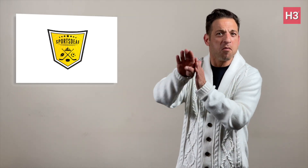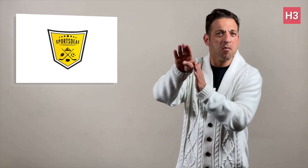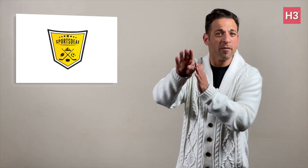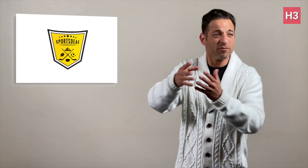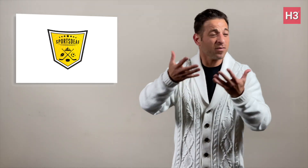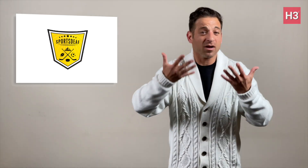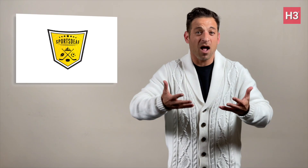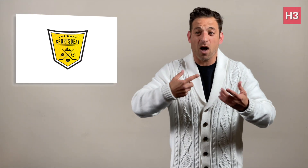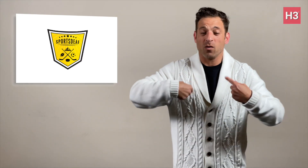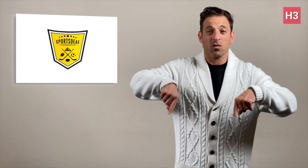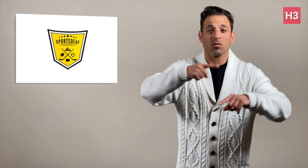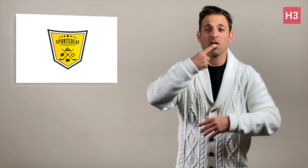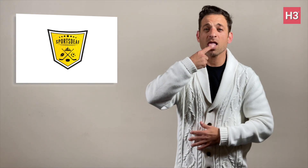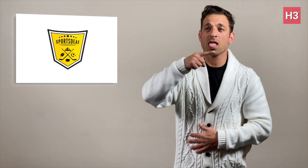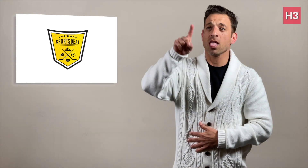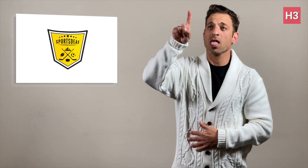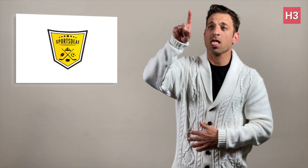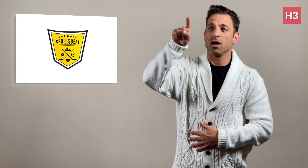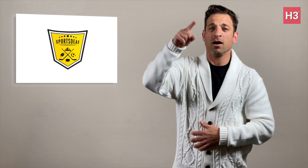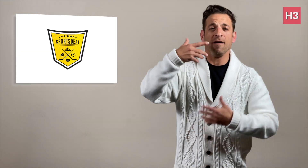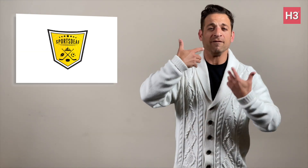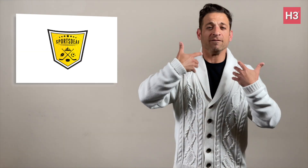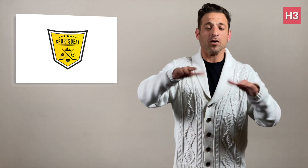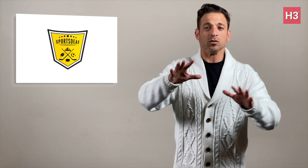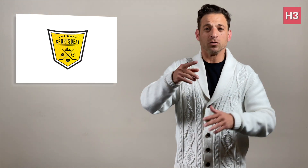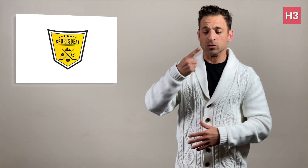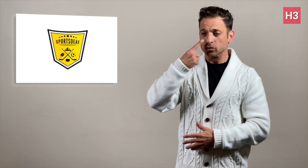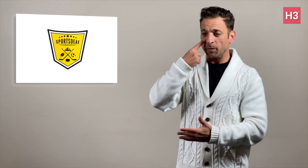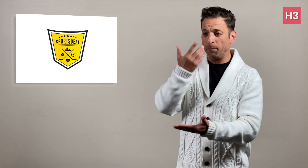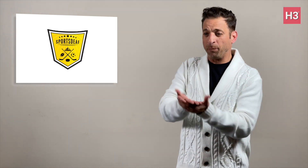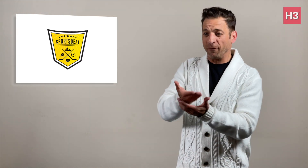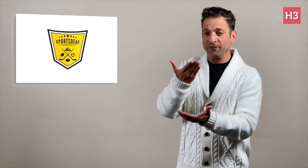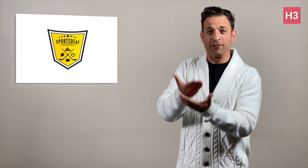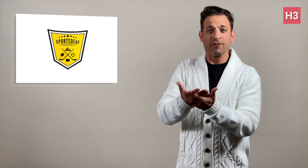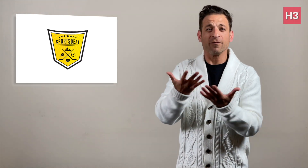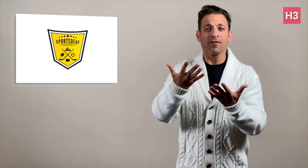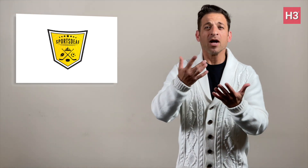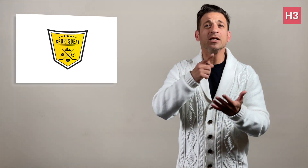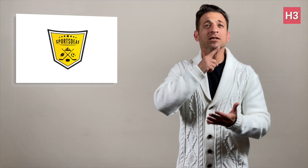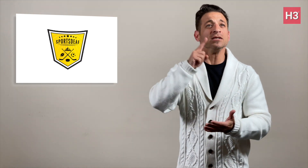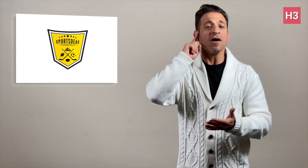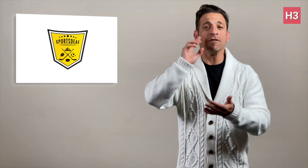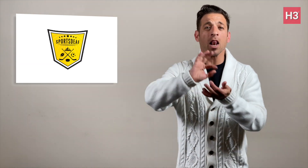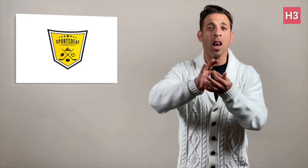We have just witnessed one of the greatest Deaflympican